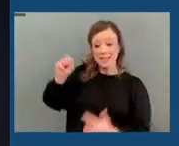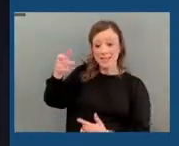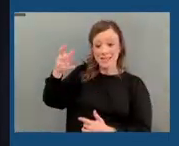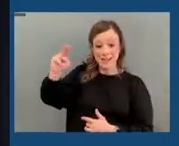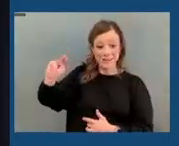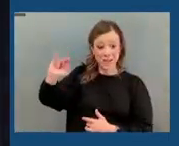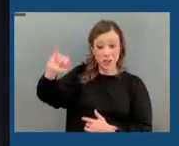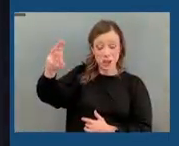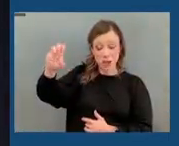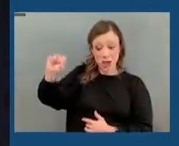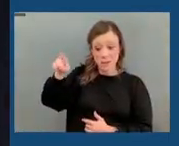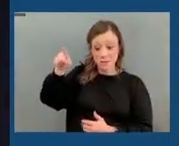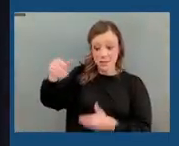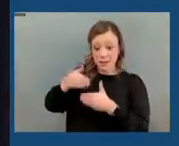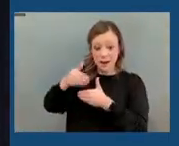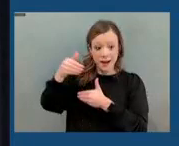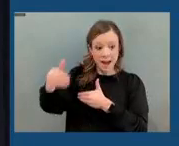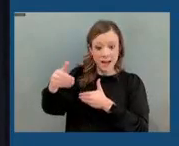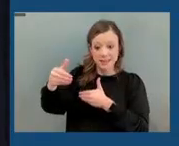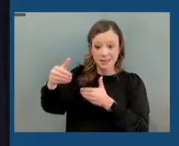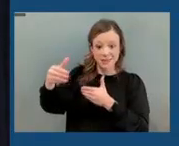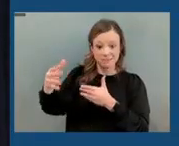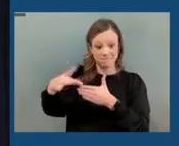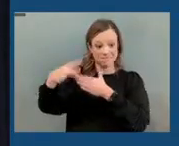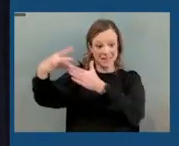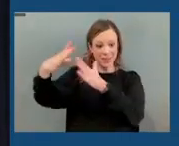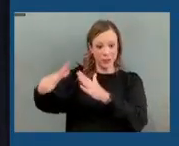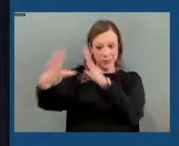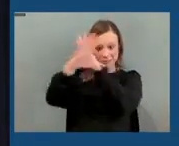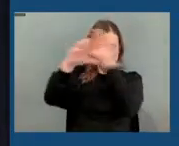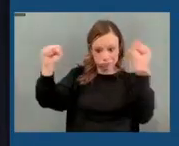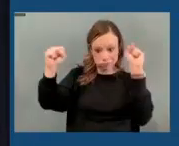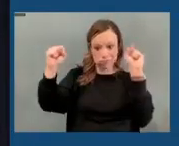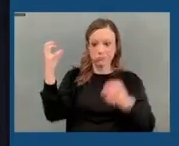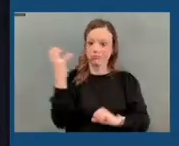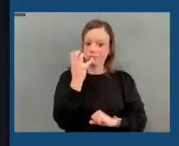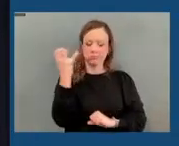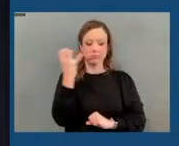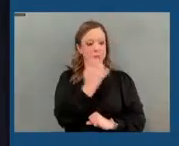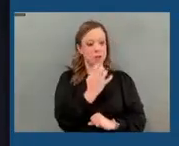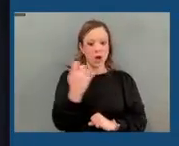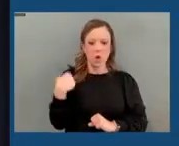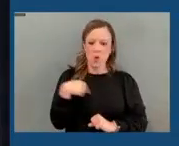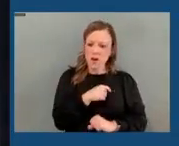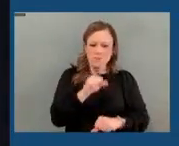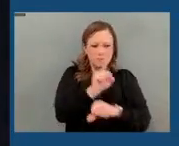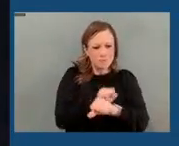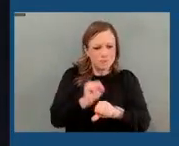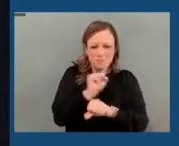So it's an extraordinary responsibility, but I worked hard. We've had a long process to identify the person who we believe